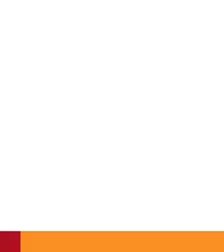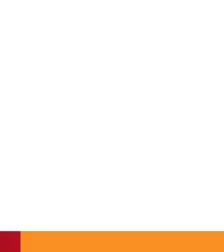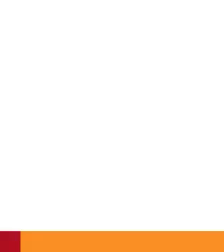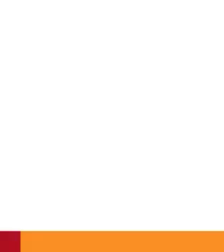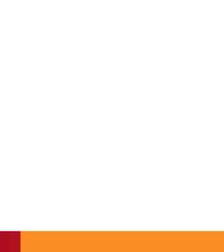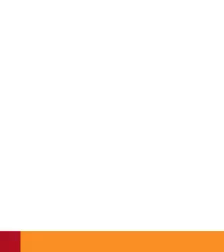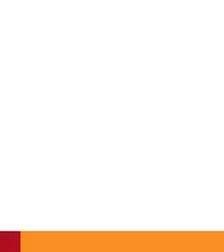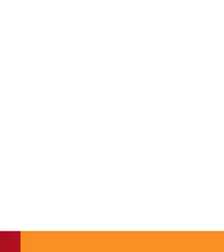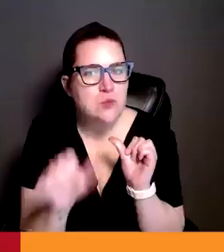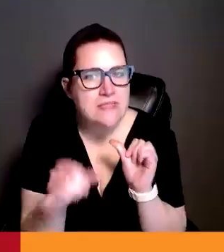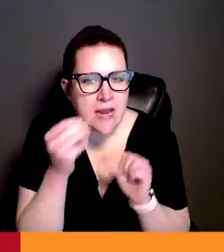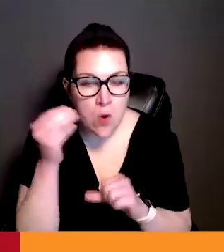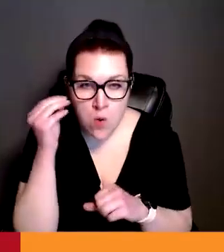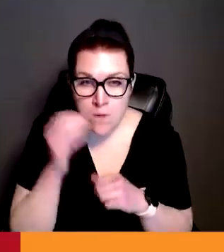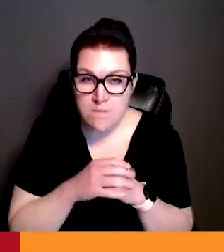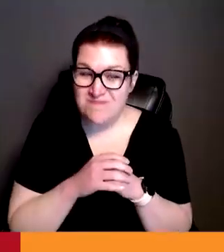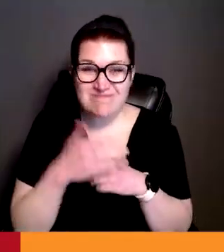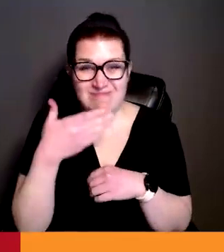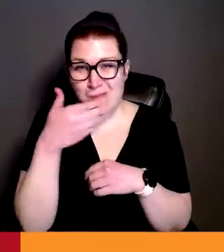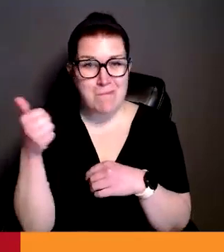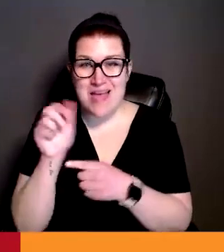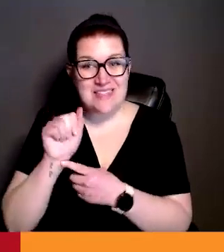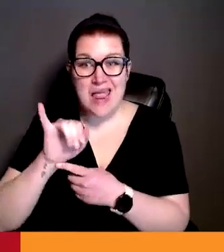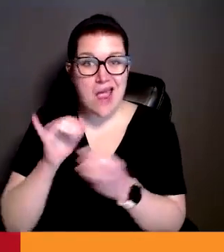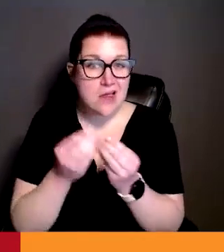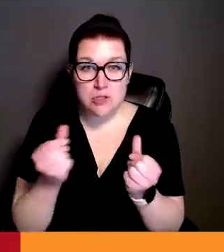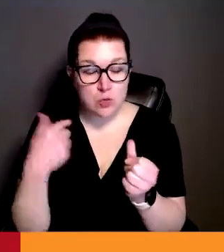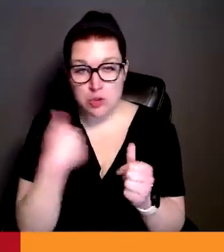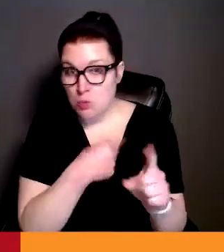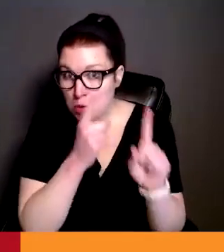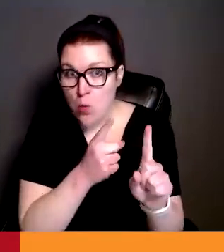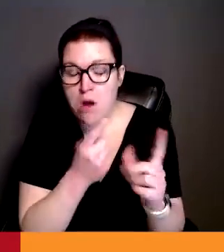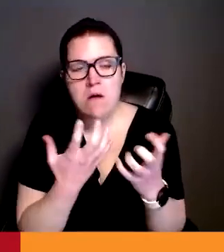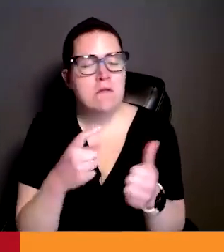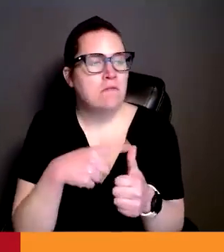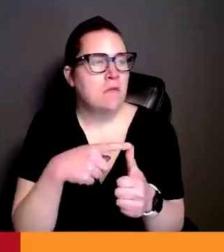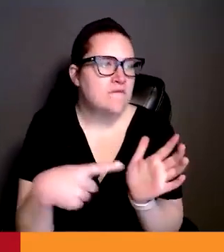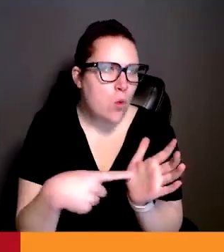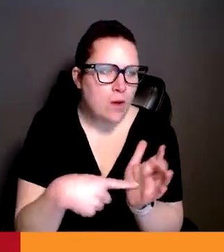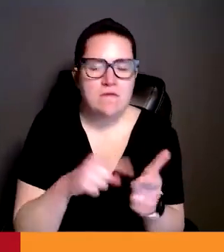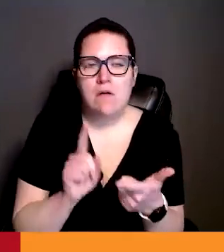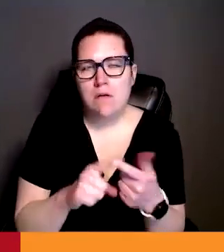The ideal AI solutions that we're looking to encourage are affordable, practical, safe, and scalable.